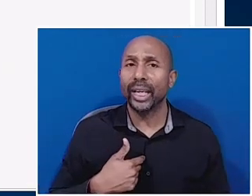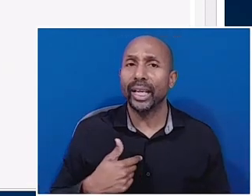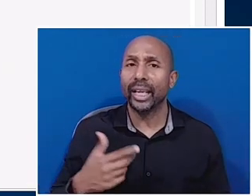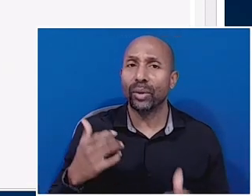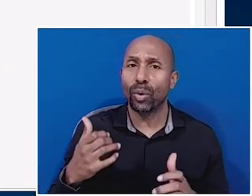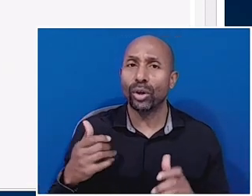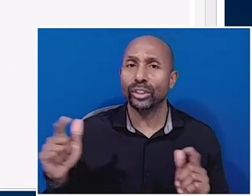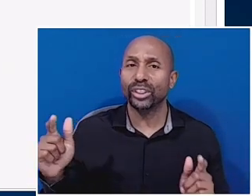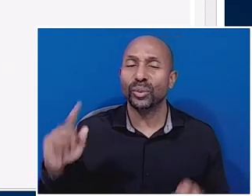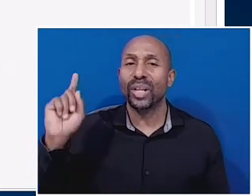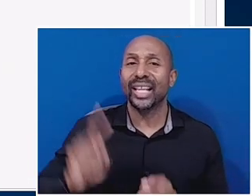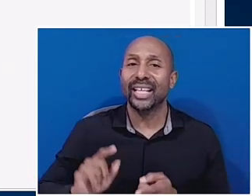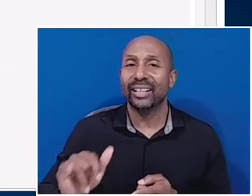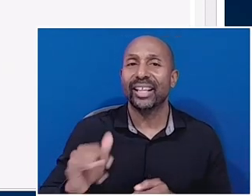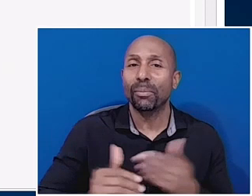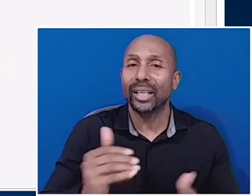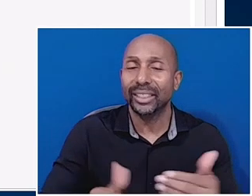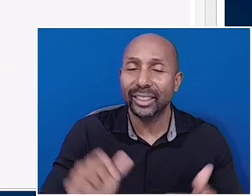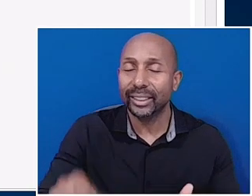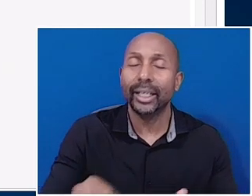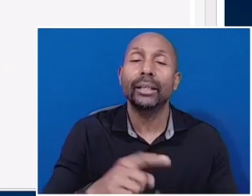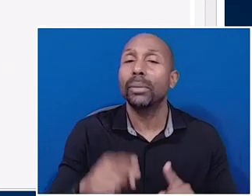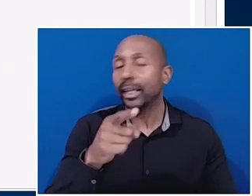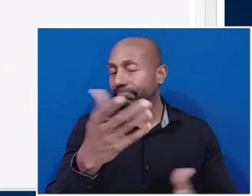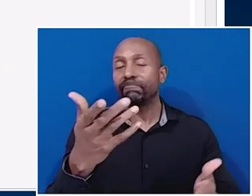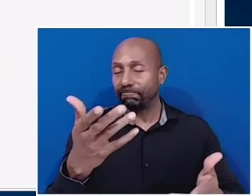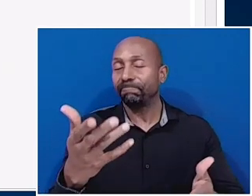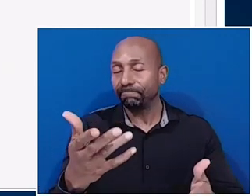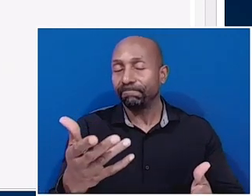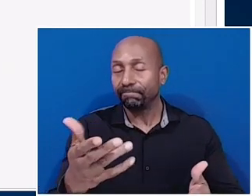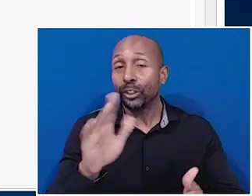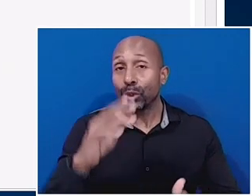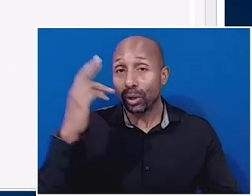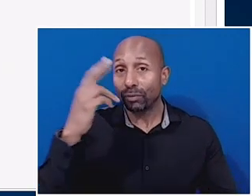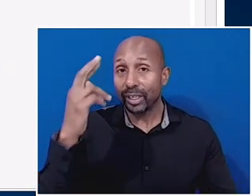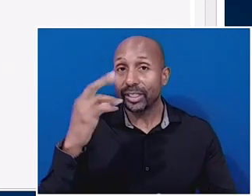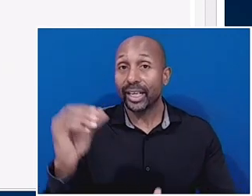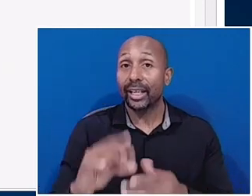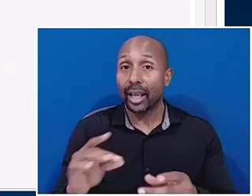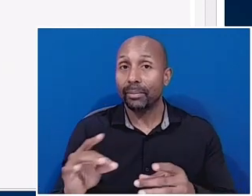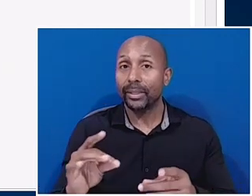too. But again, your rationale and comments are well taken, so.